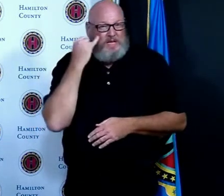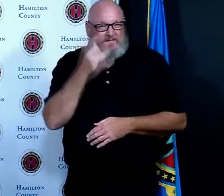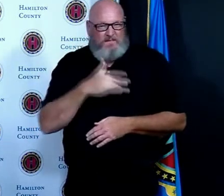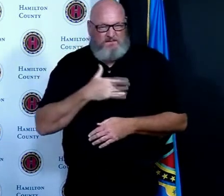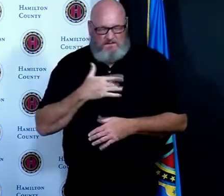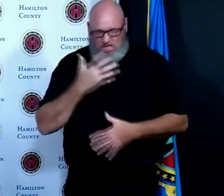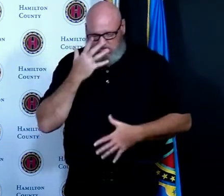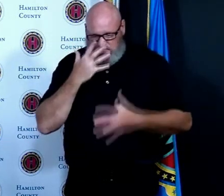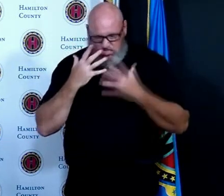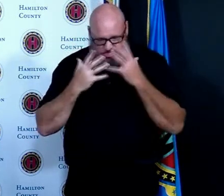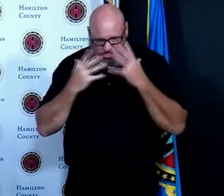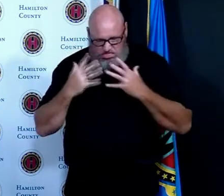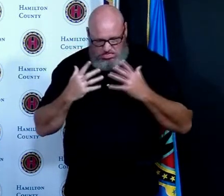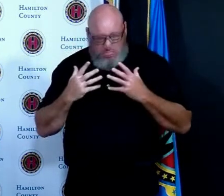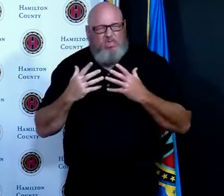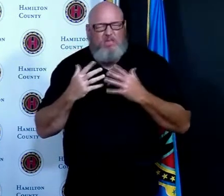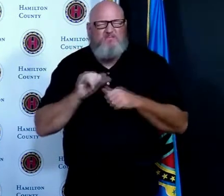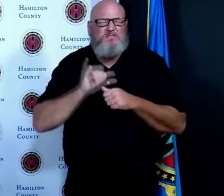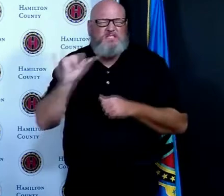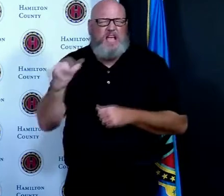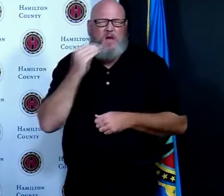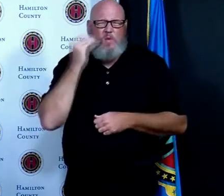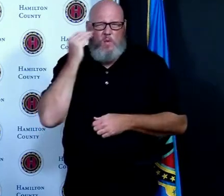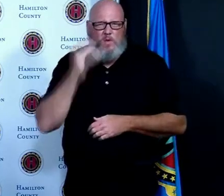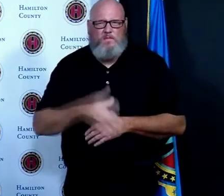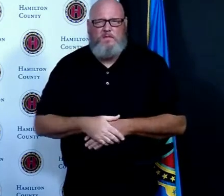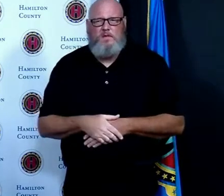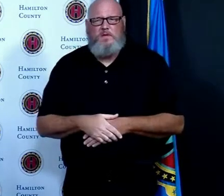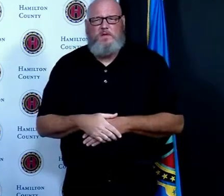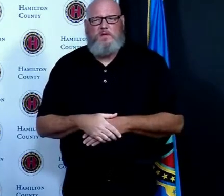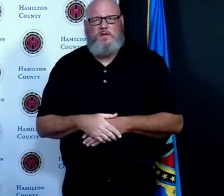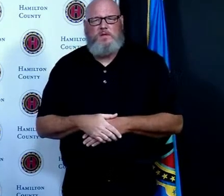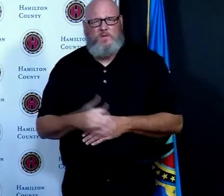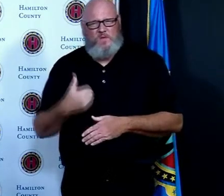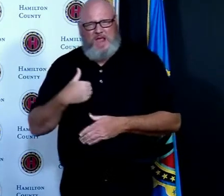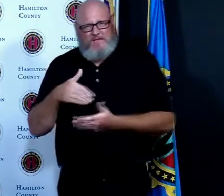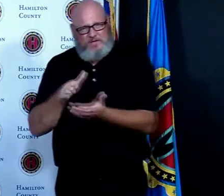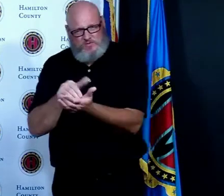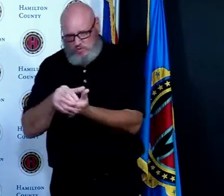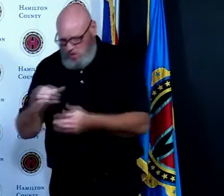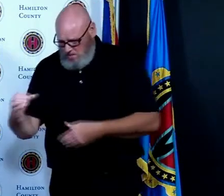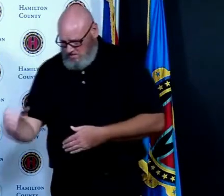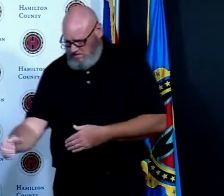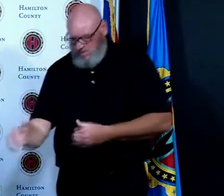we are at a critical moment and if we work hard we can control Covid within our community thank you